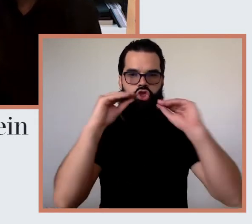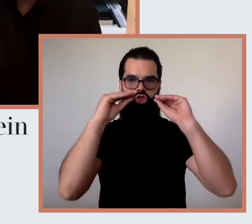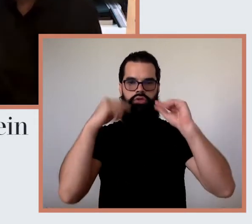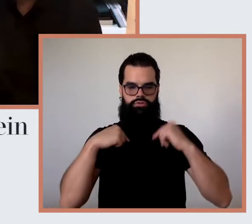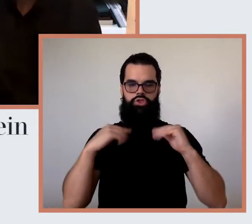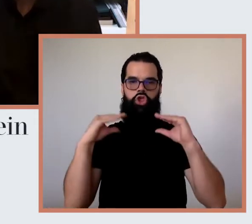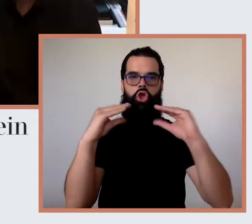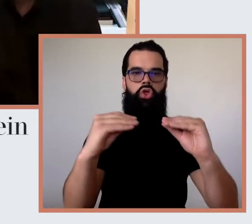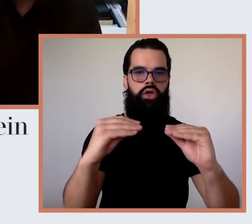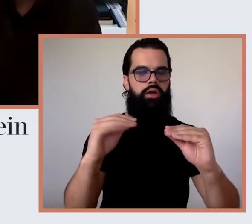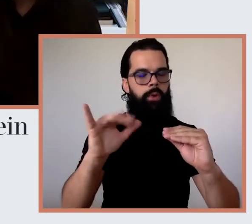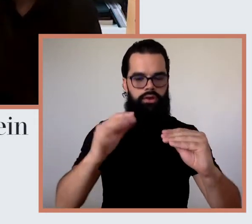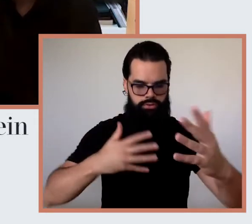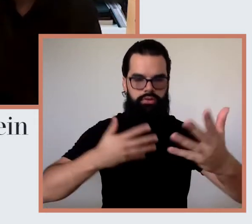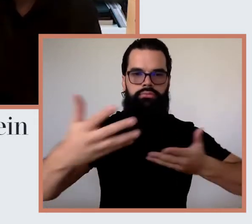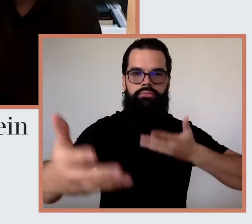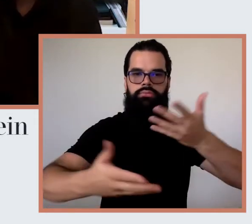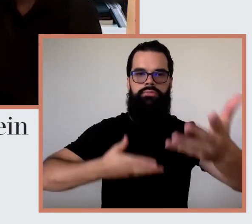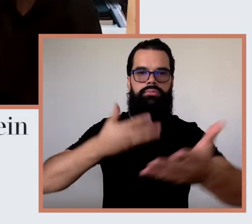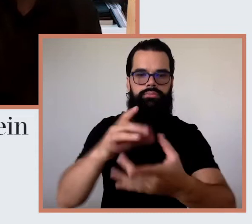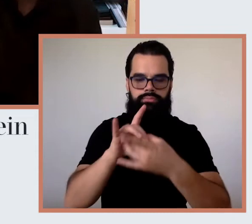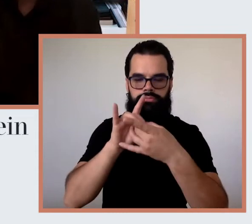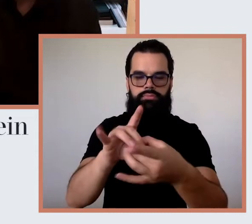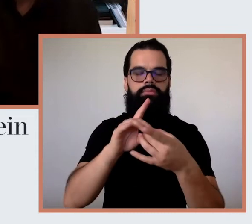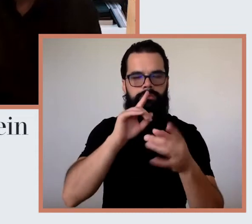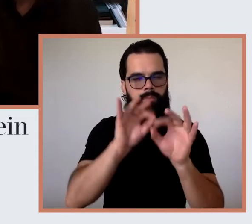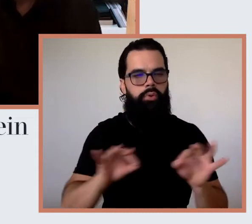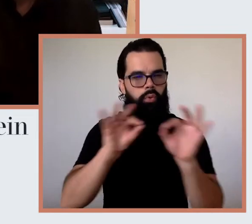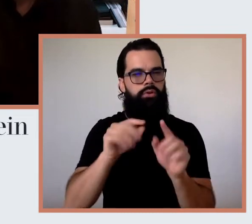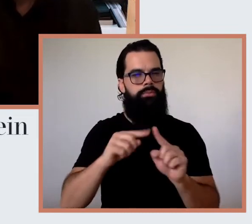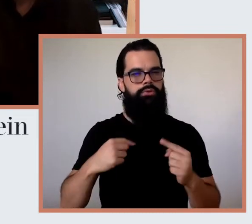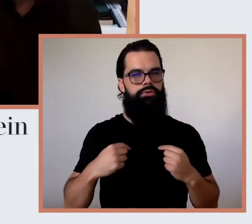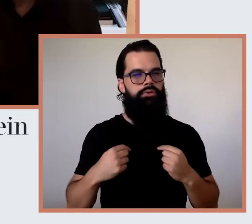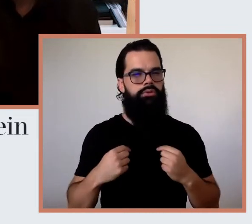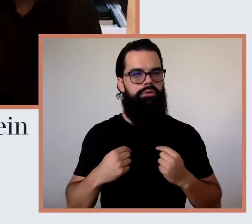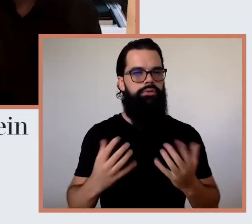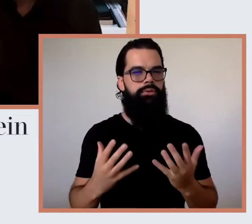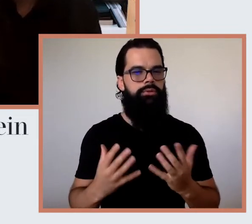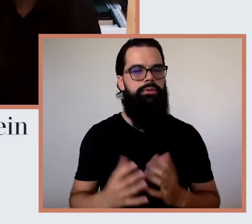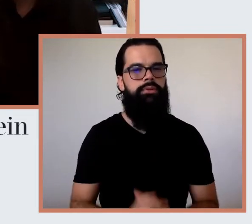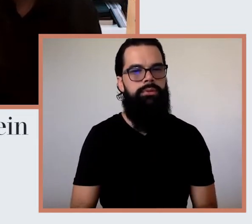now is teaching, is to give back, is to pay it forward. That's something that is really important to me.